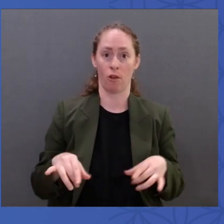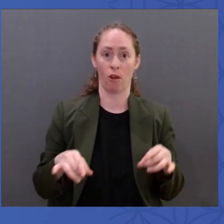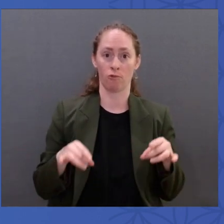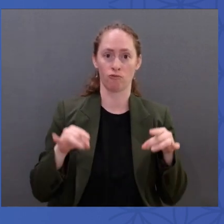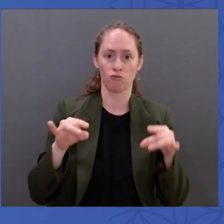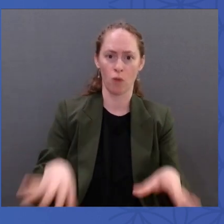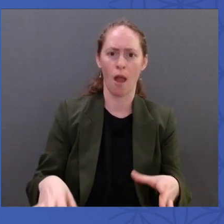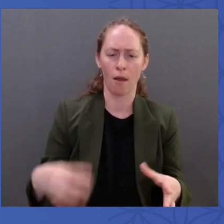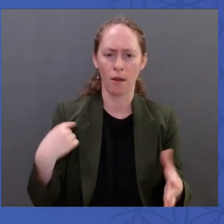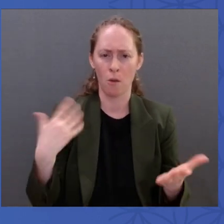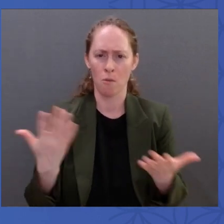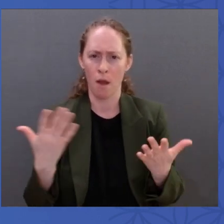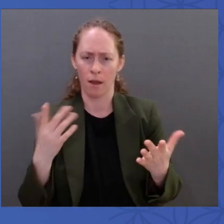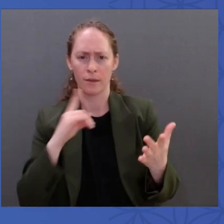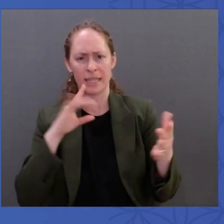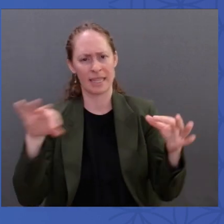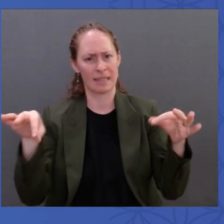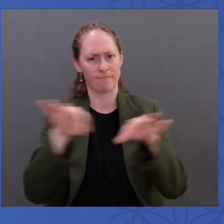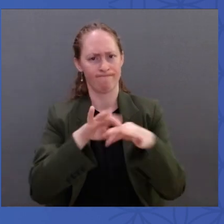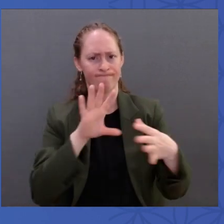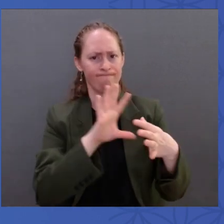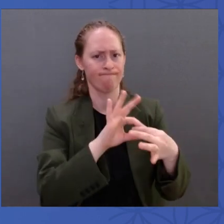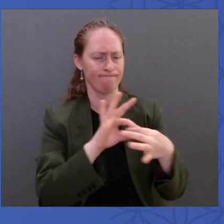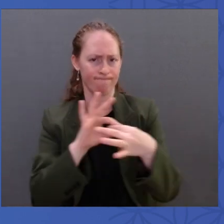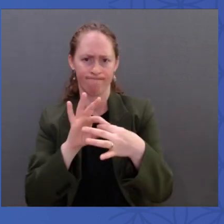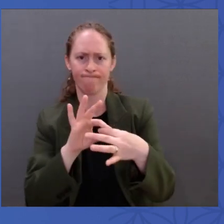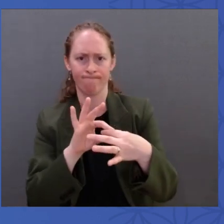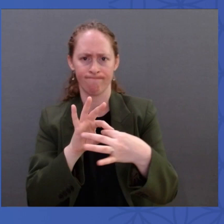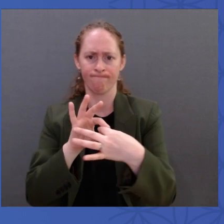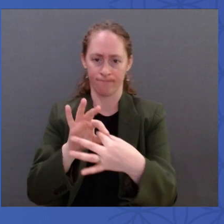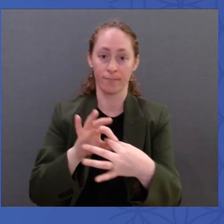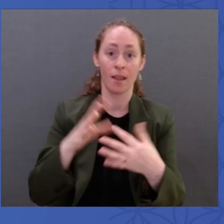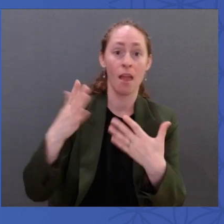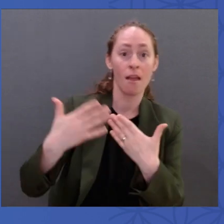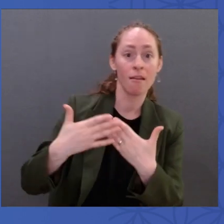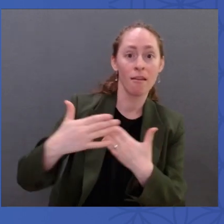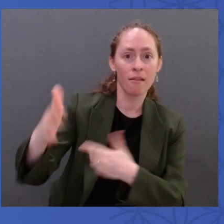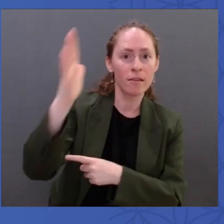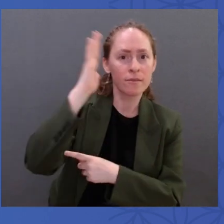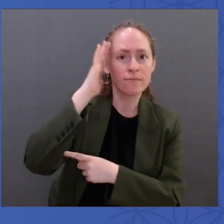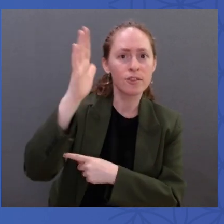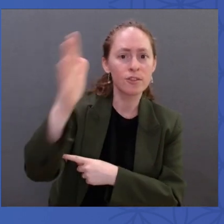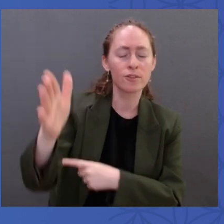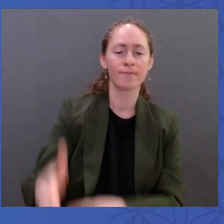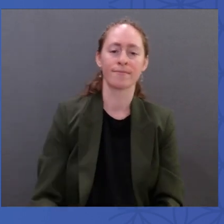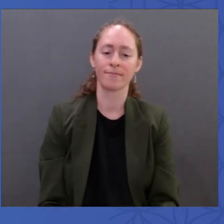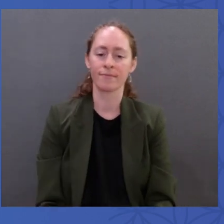It's where our future lies. Australia has long valued closer economic engagement